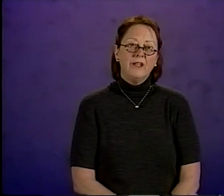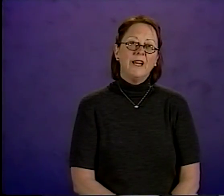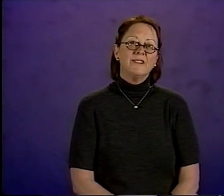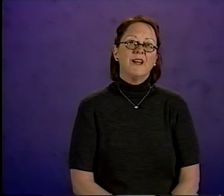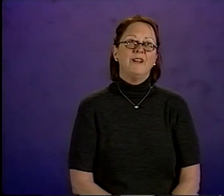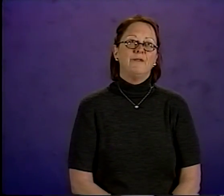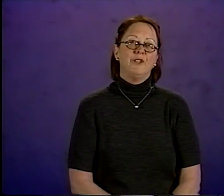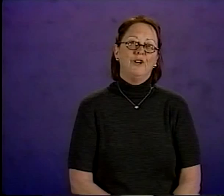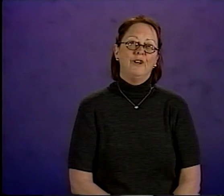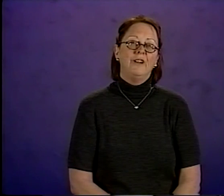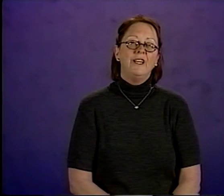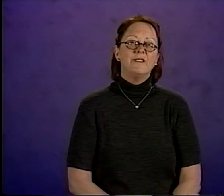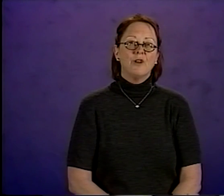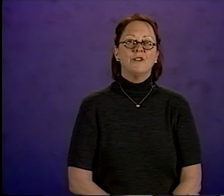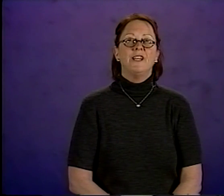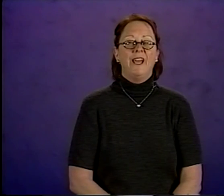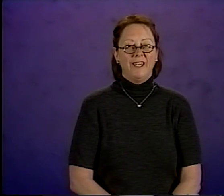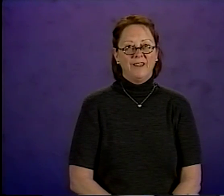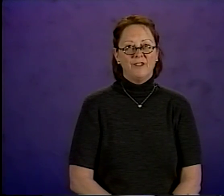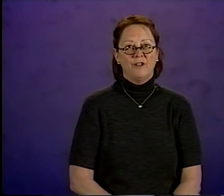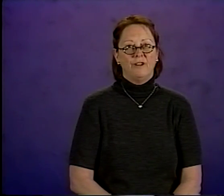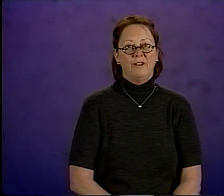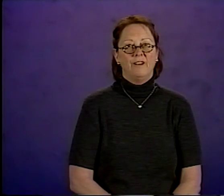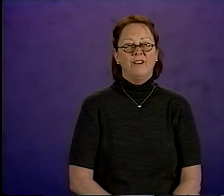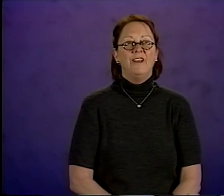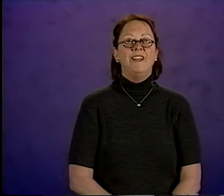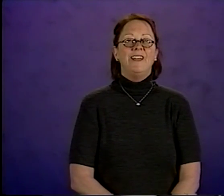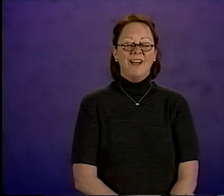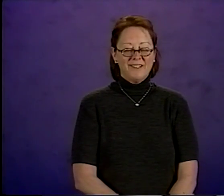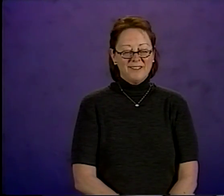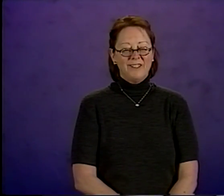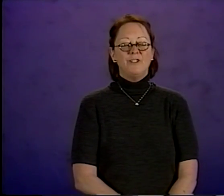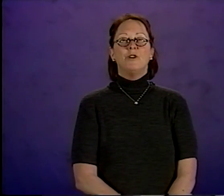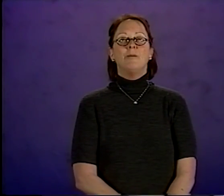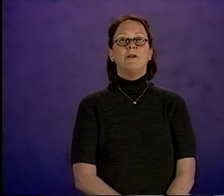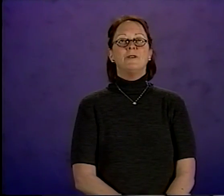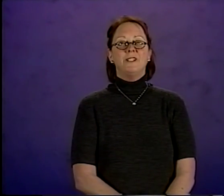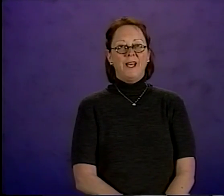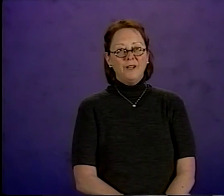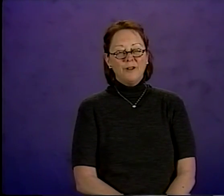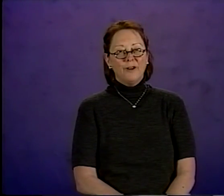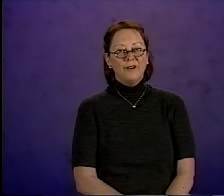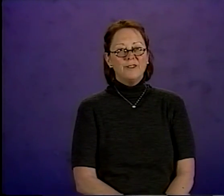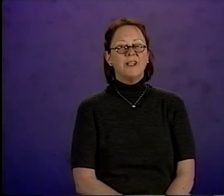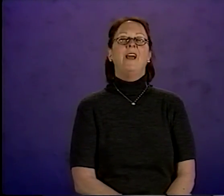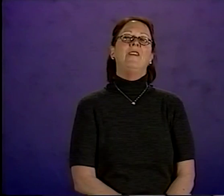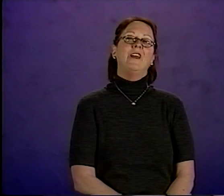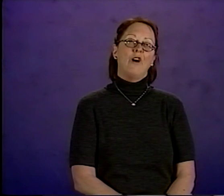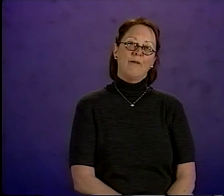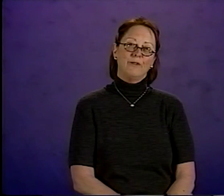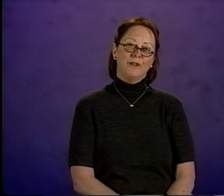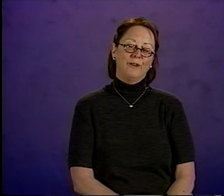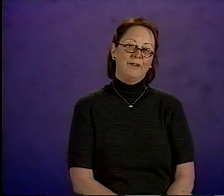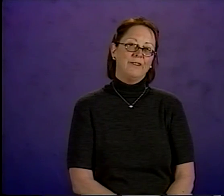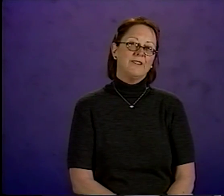The next kind of turn is called "taking a turn." Yes, interpreters take turns and they offer turns.